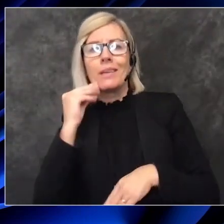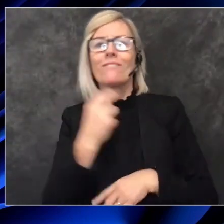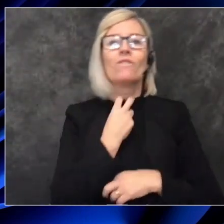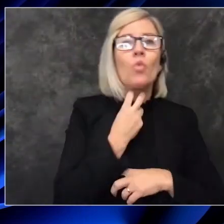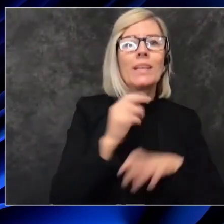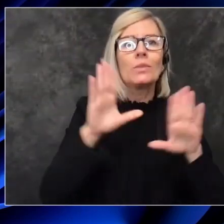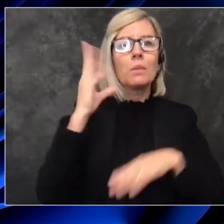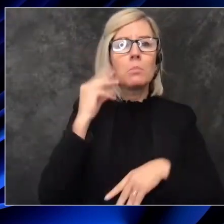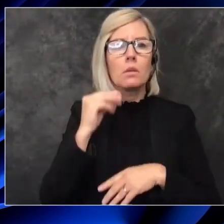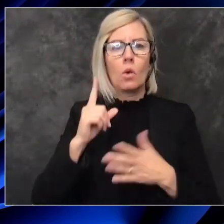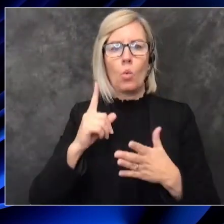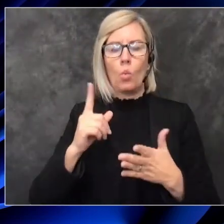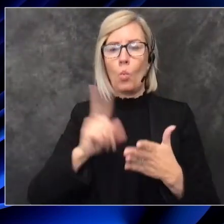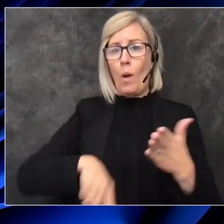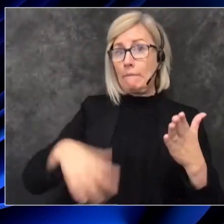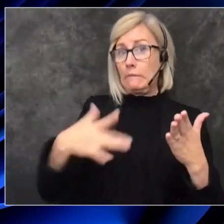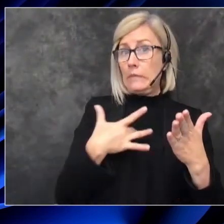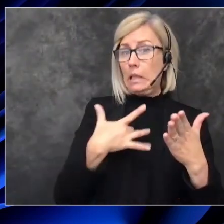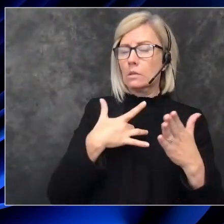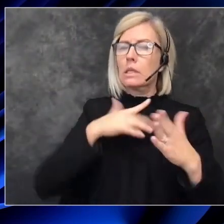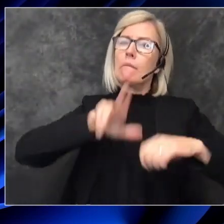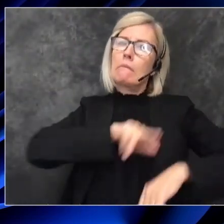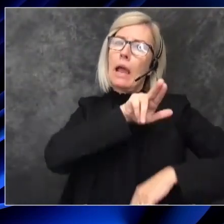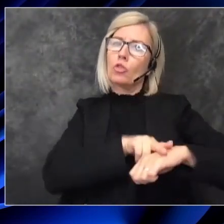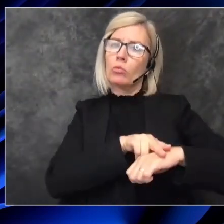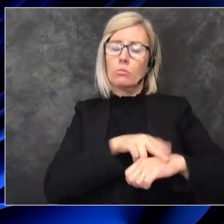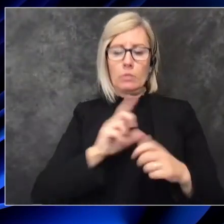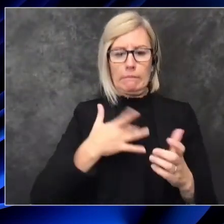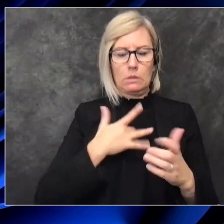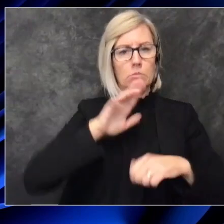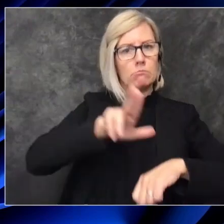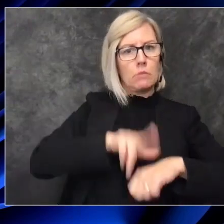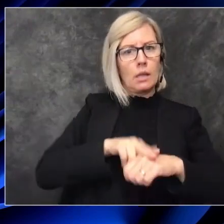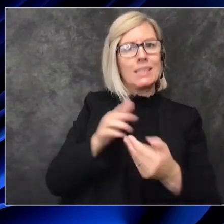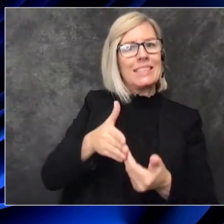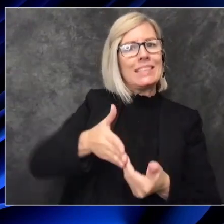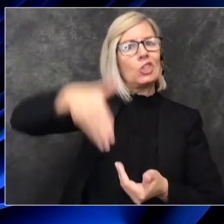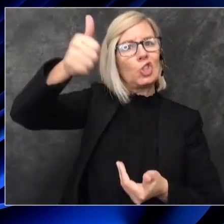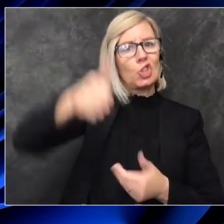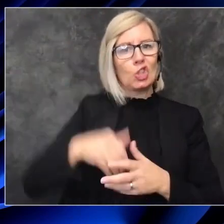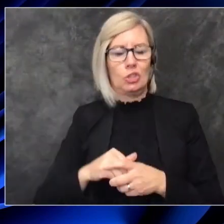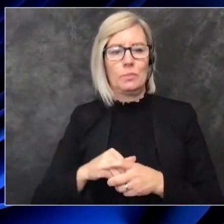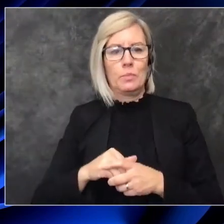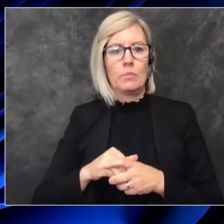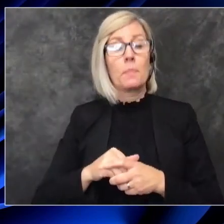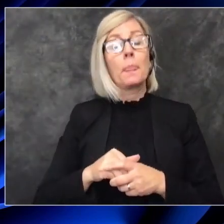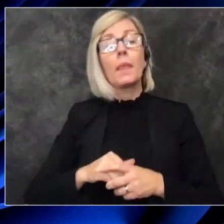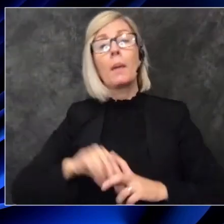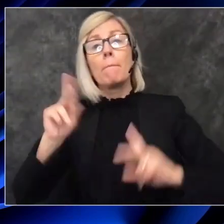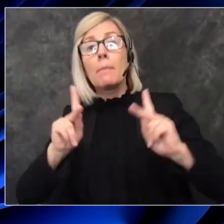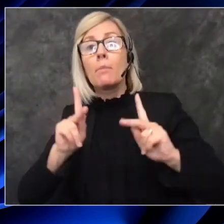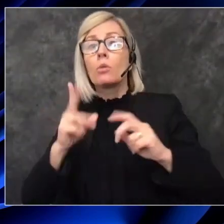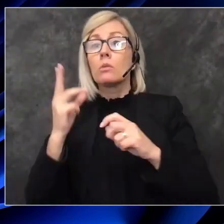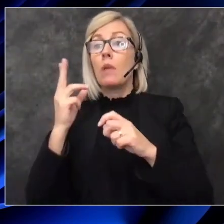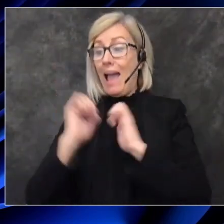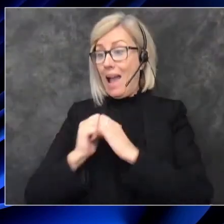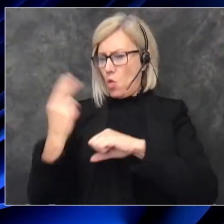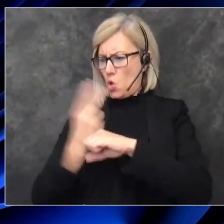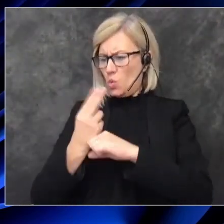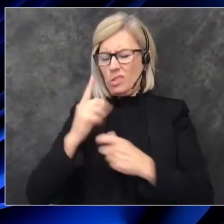What feels natural. When something feels natural, it's easier, peoples usage habits have changed. They may be working from the dining room